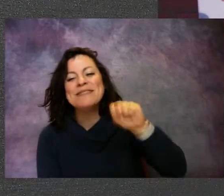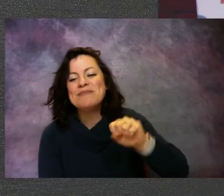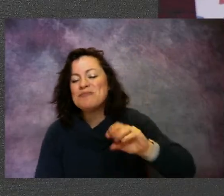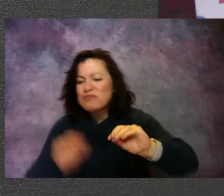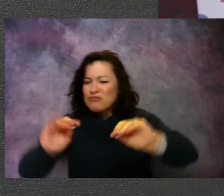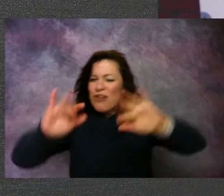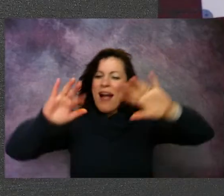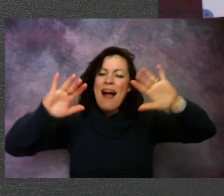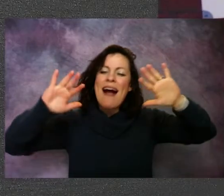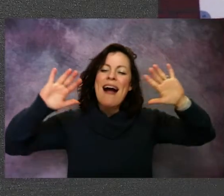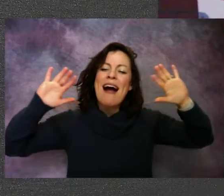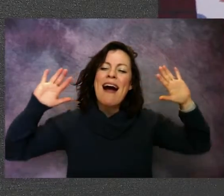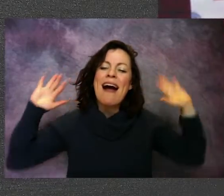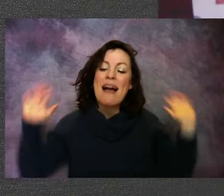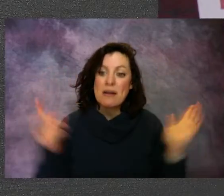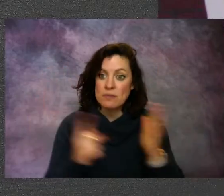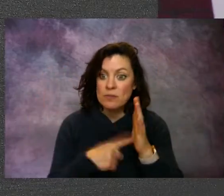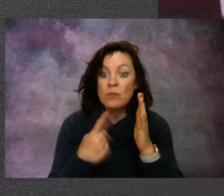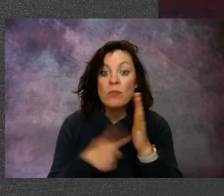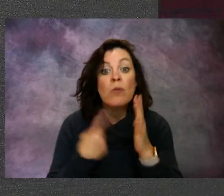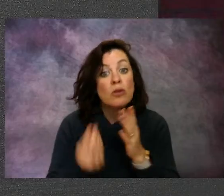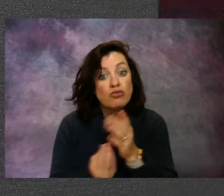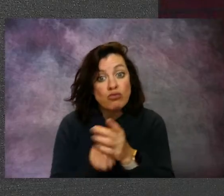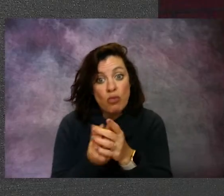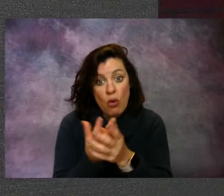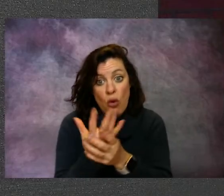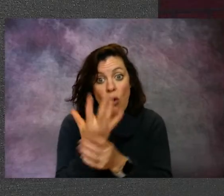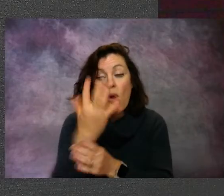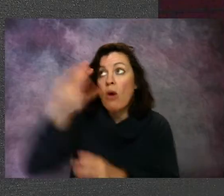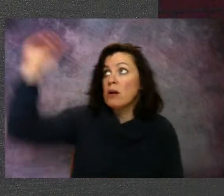It helps the plants to grow and it keeps us warm.